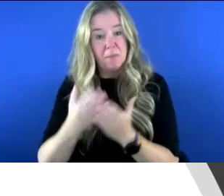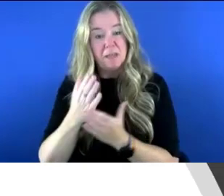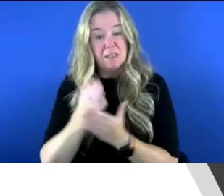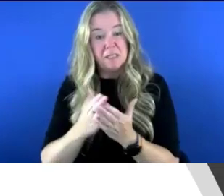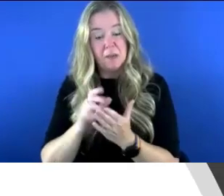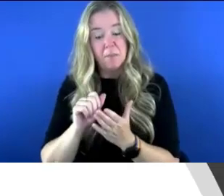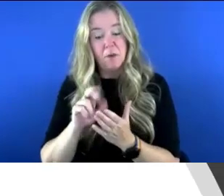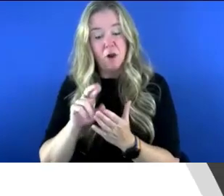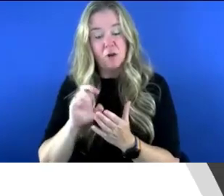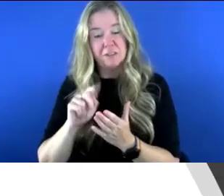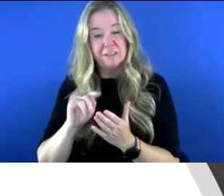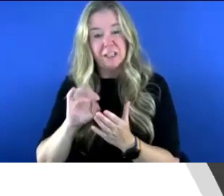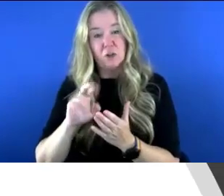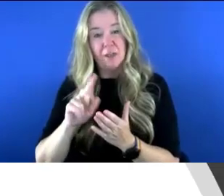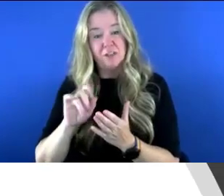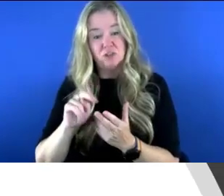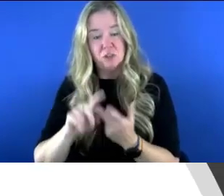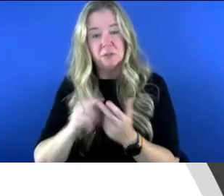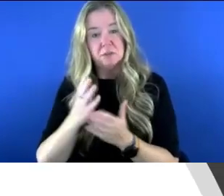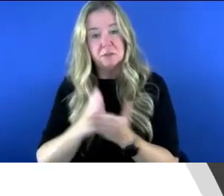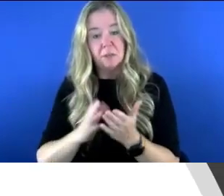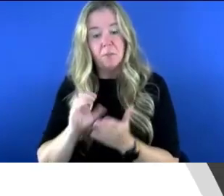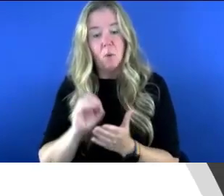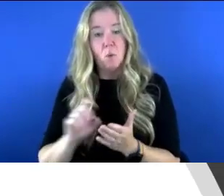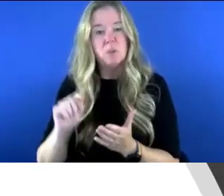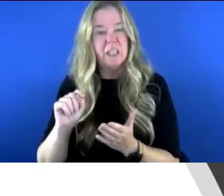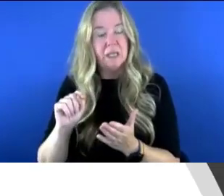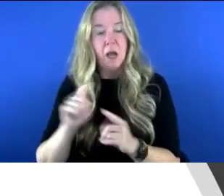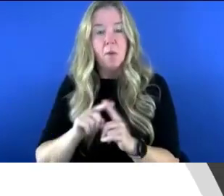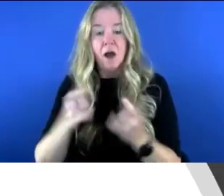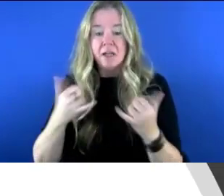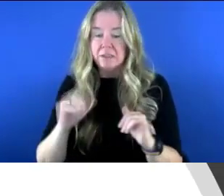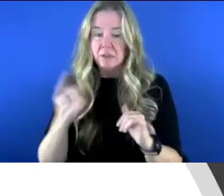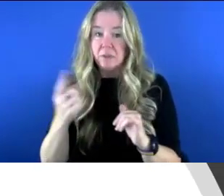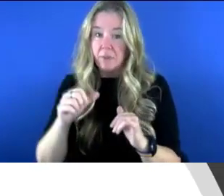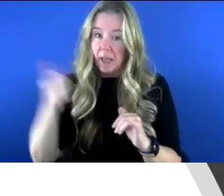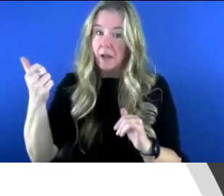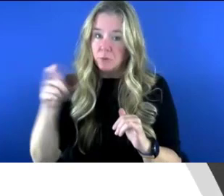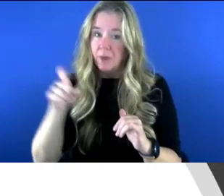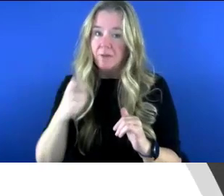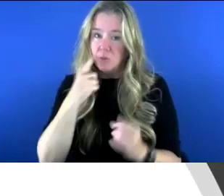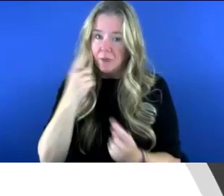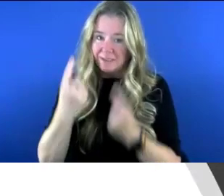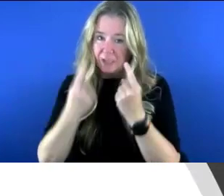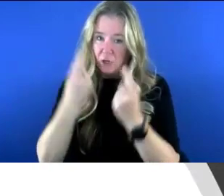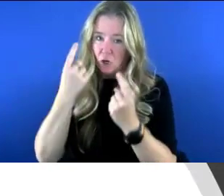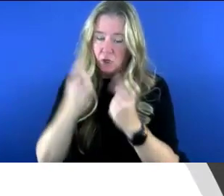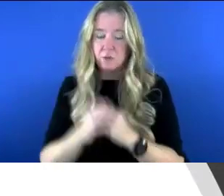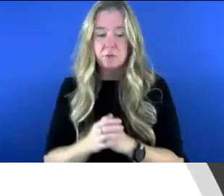maybe some OT, but that's still something else that we have to consider. And then only a third